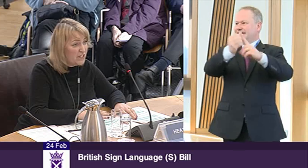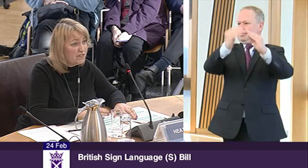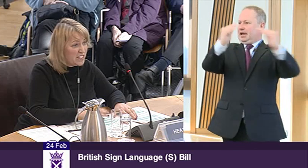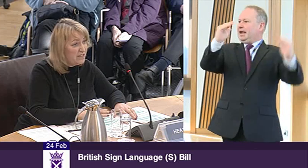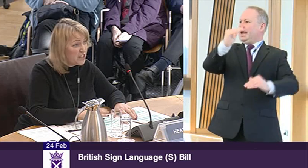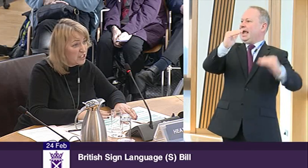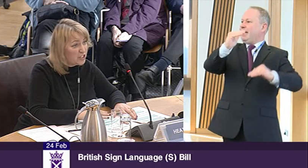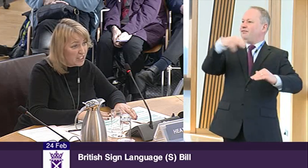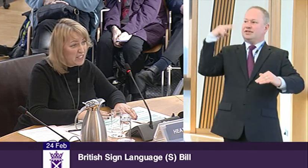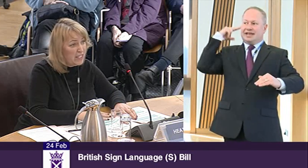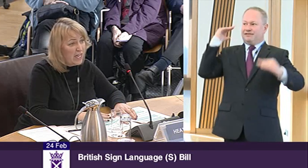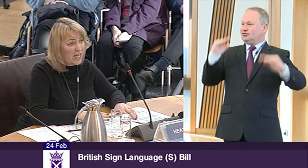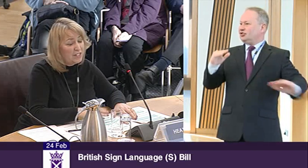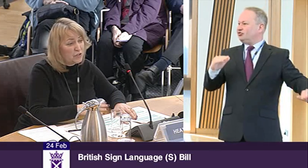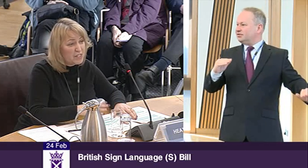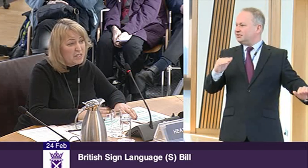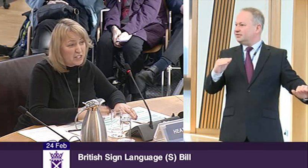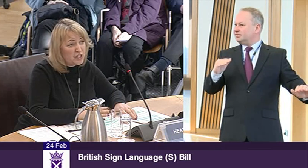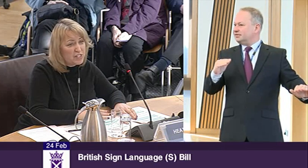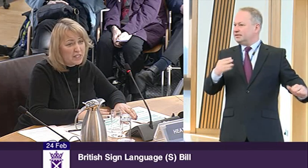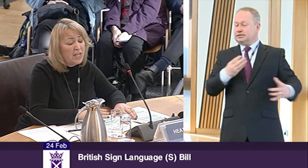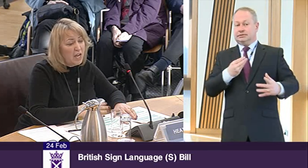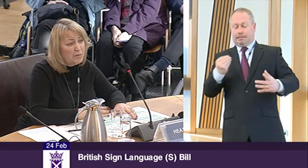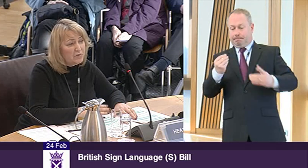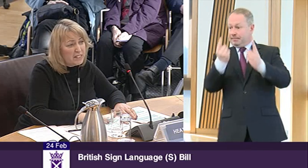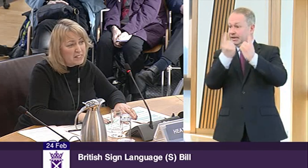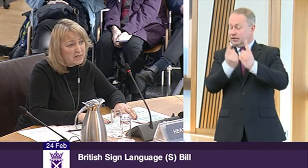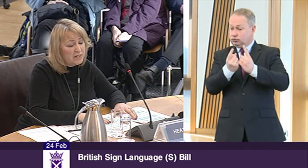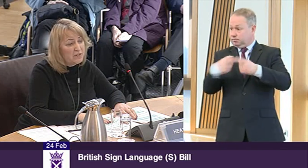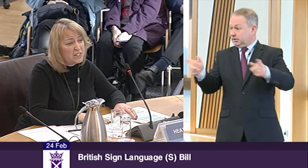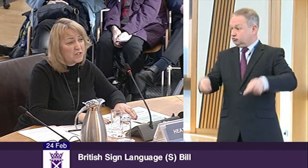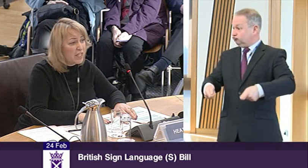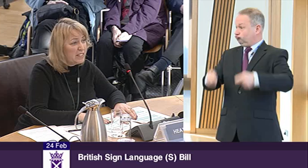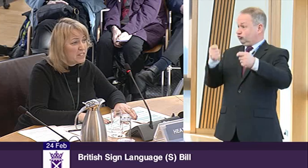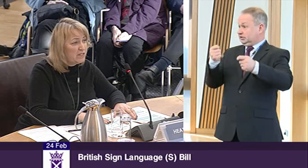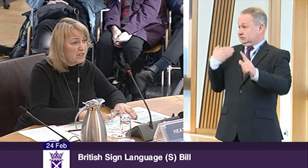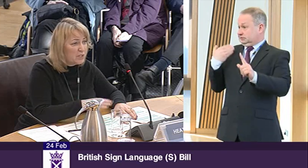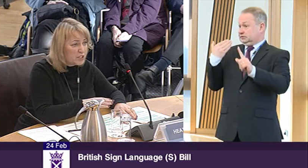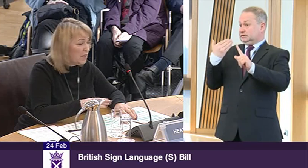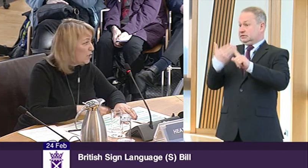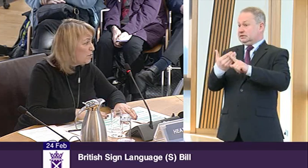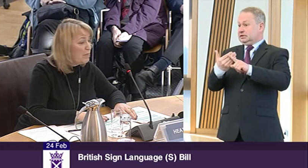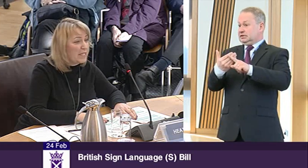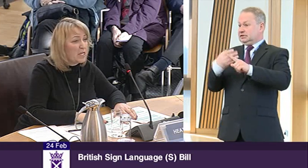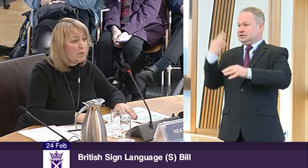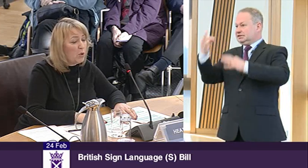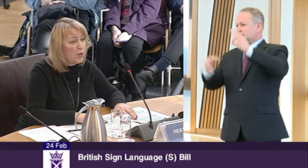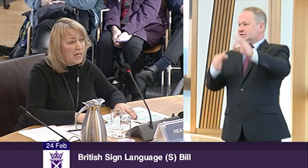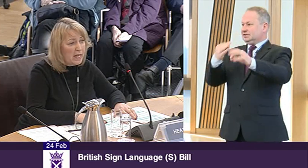attainment gap that exists for deaf children and the issues that were raised in the recent survey in Scotland by the consortium for research into deaf education. The issues that were